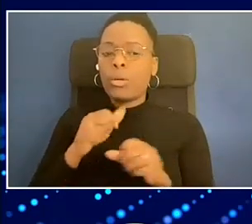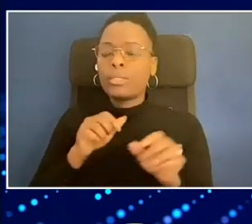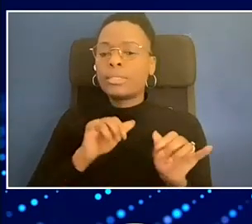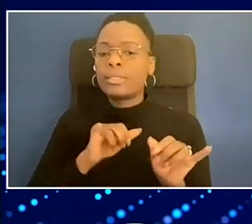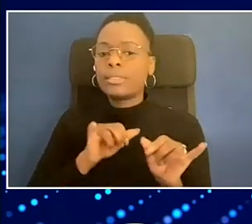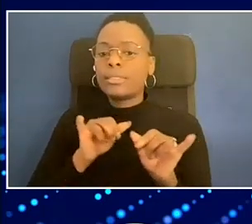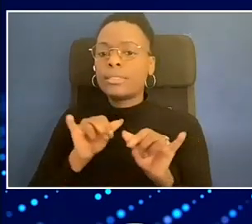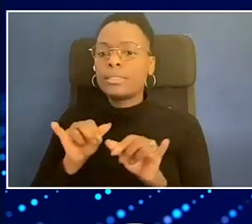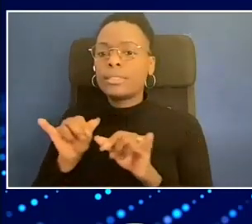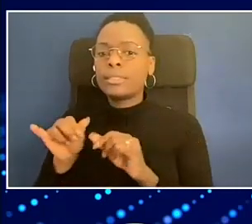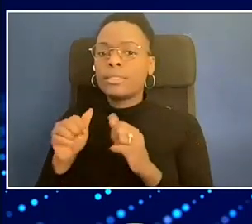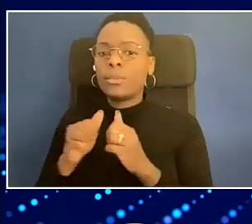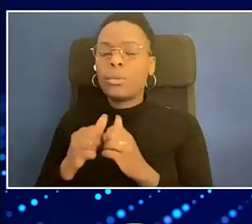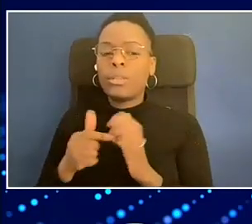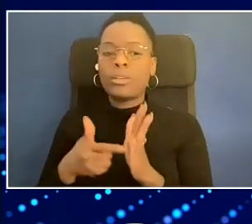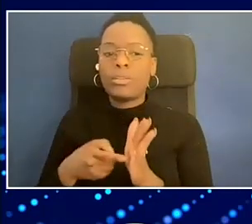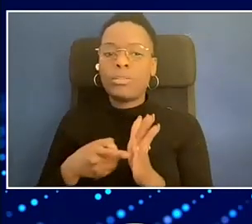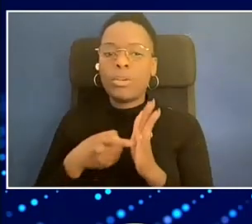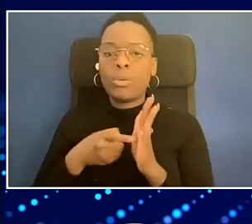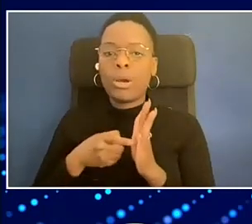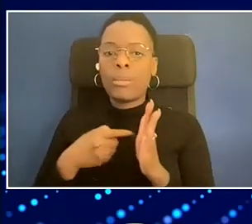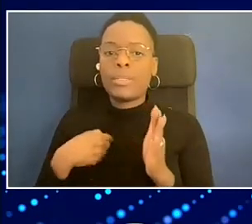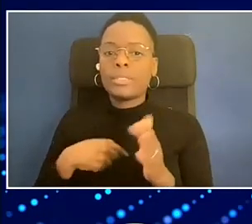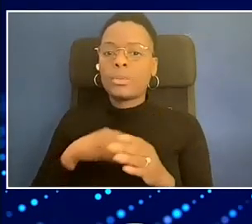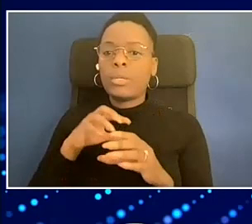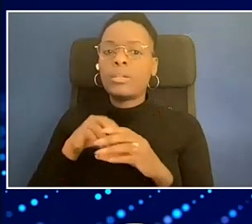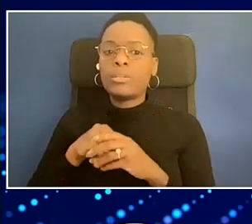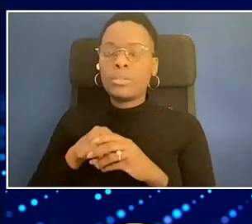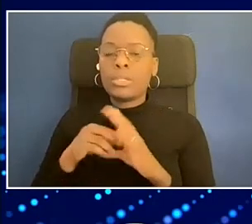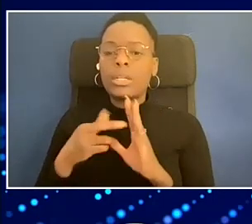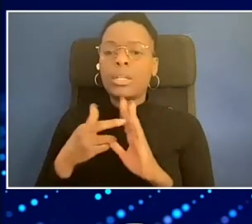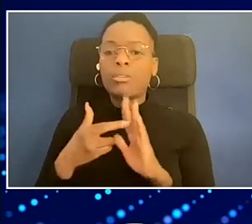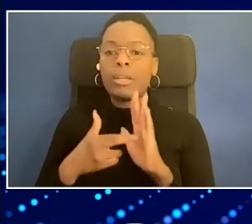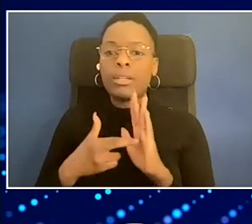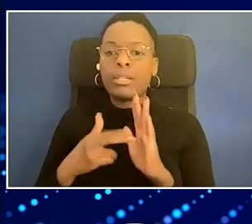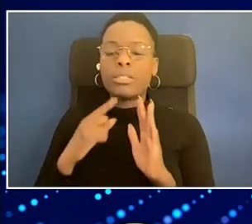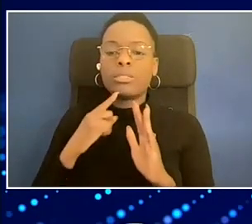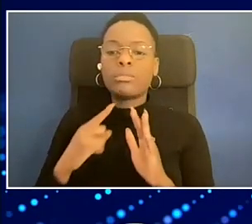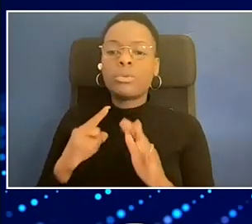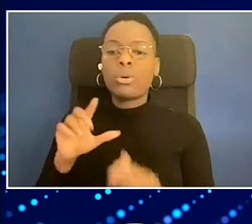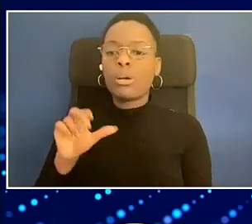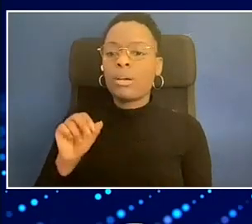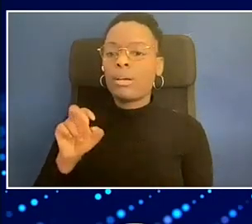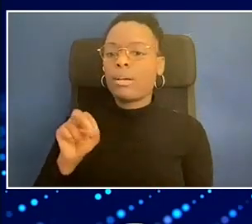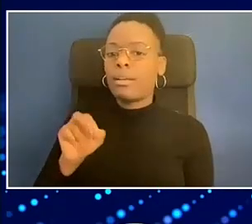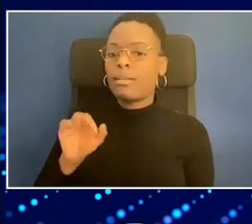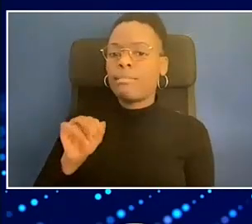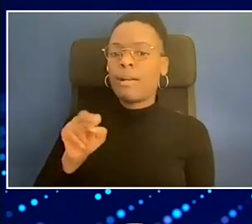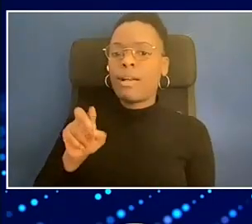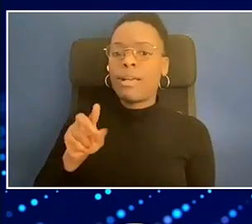requirements that we had included in the regulations for confined or incarcerated individuals, which essentially says that